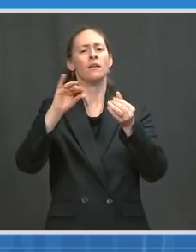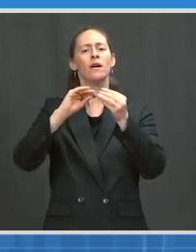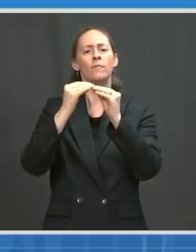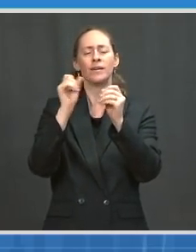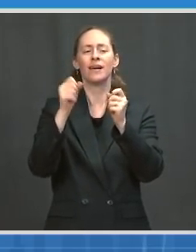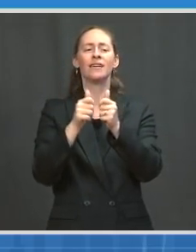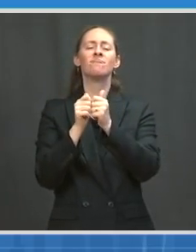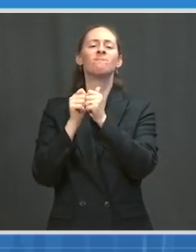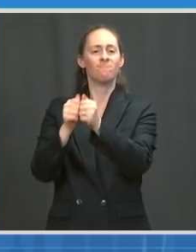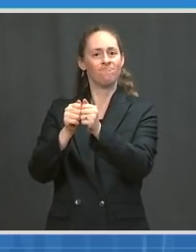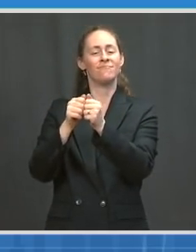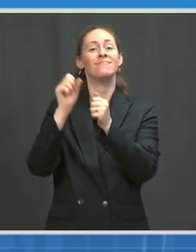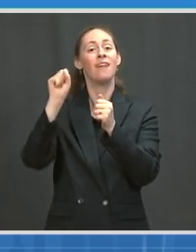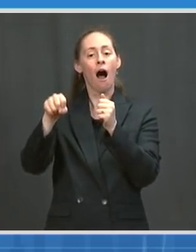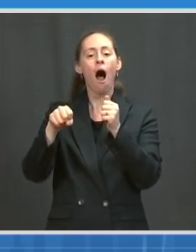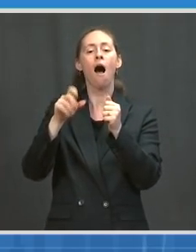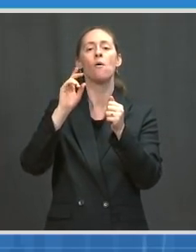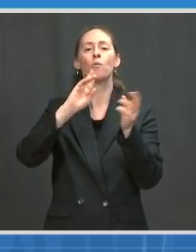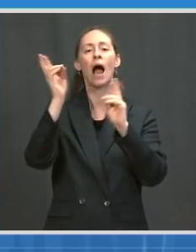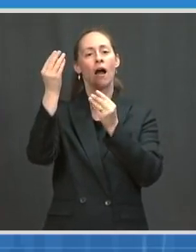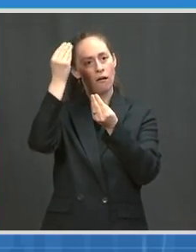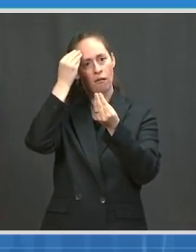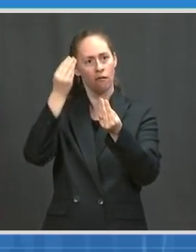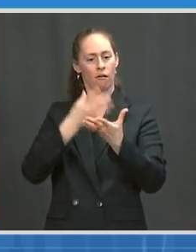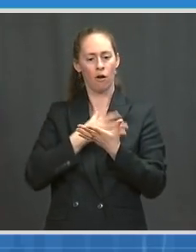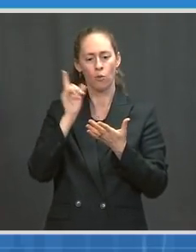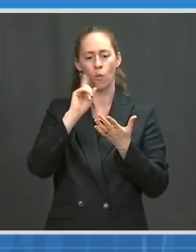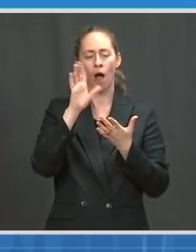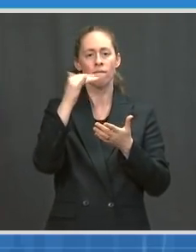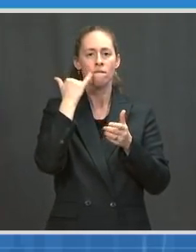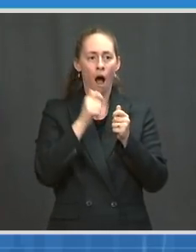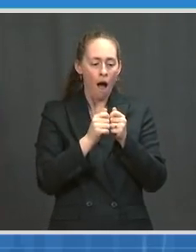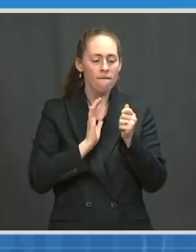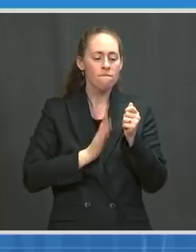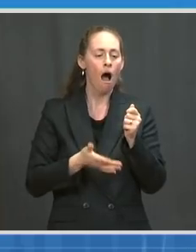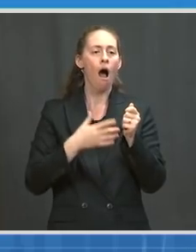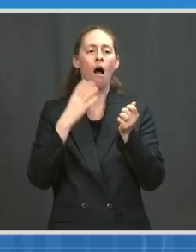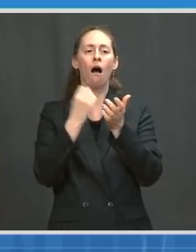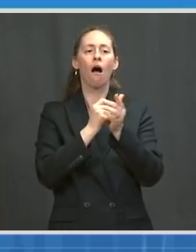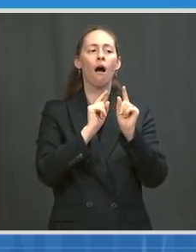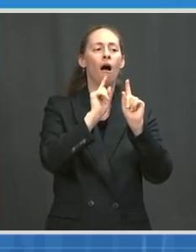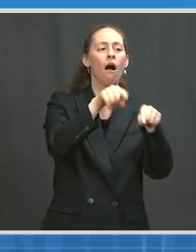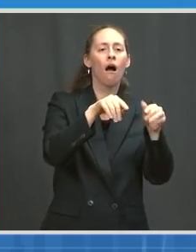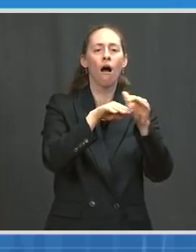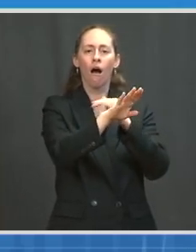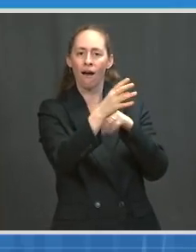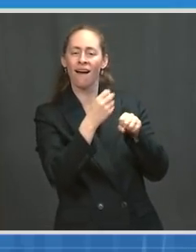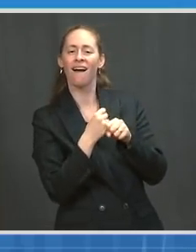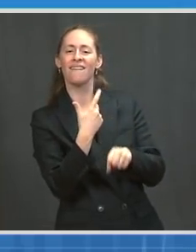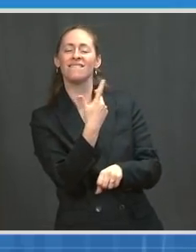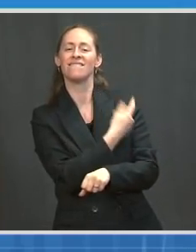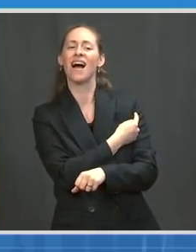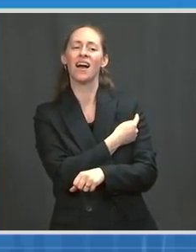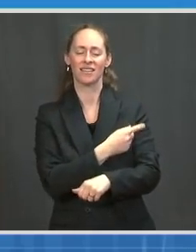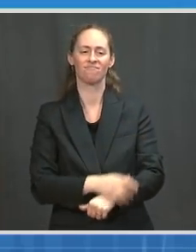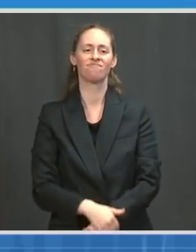People will be amazed at how close they are to vaccines. And working with employers -- over 1,000 businesses